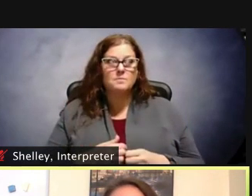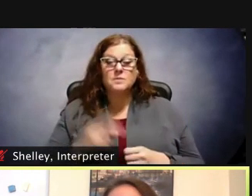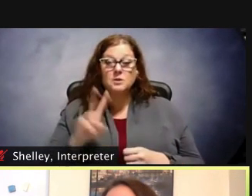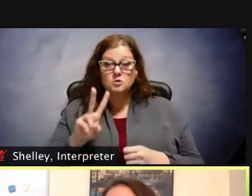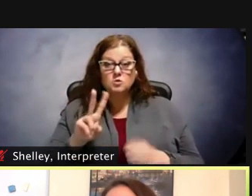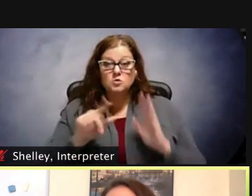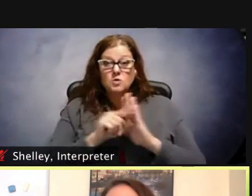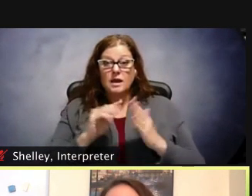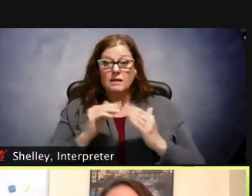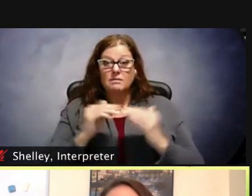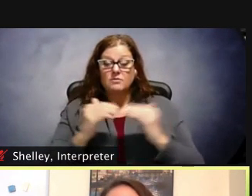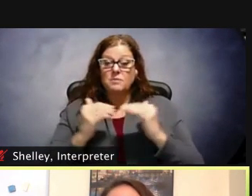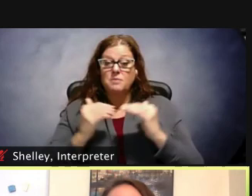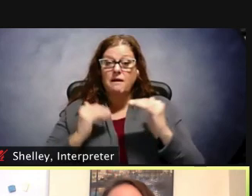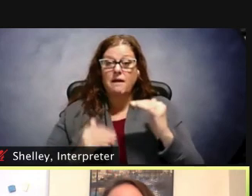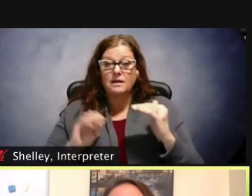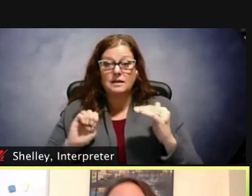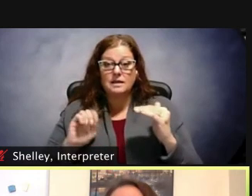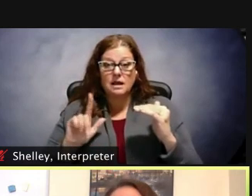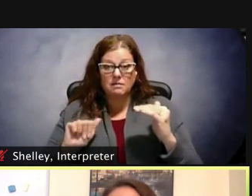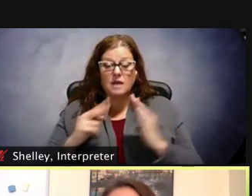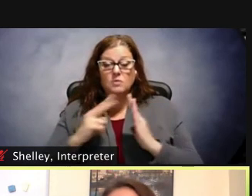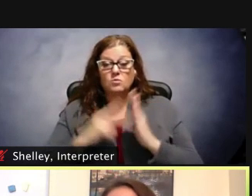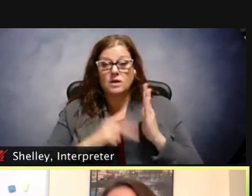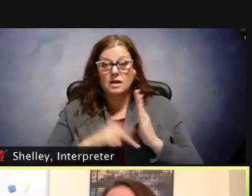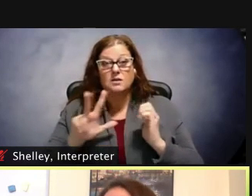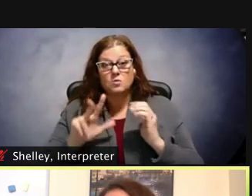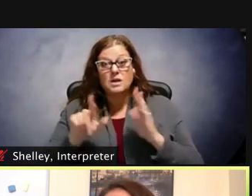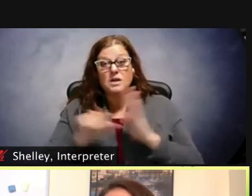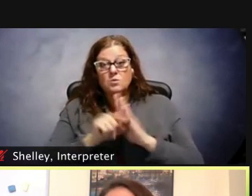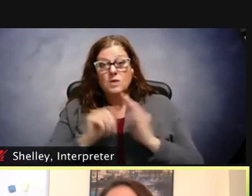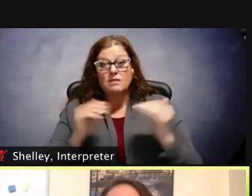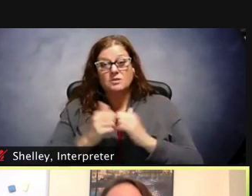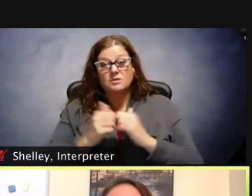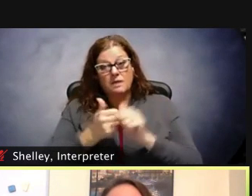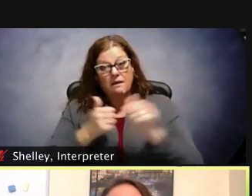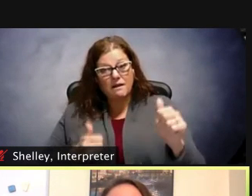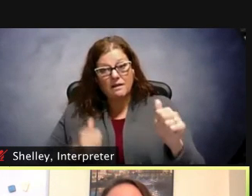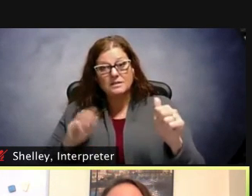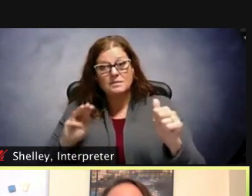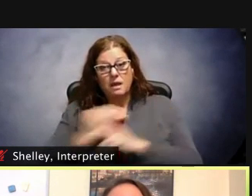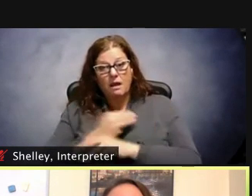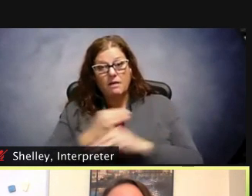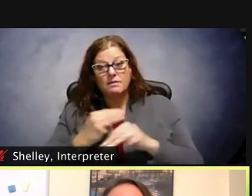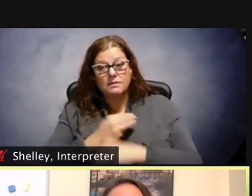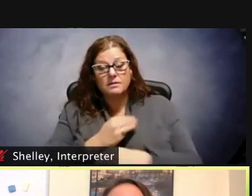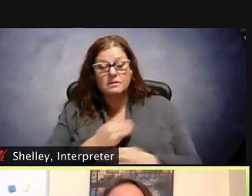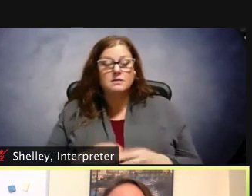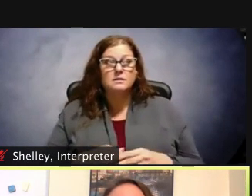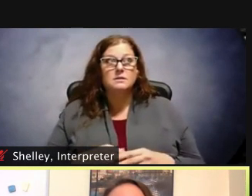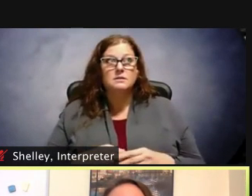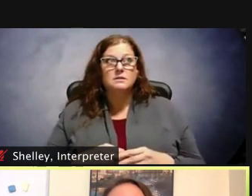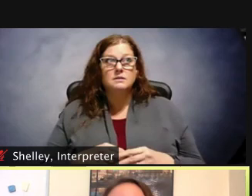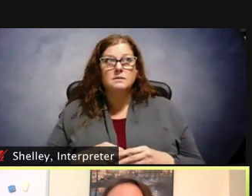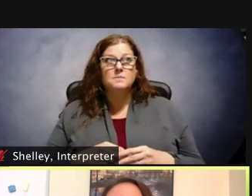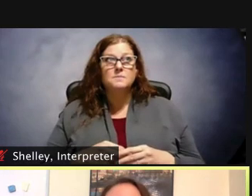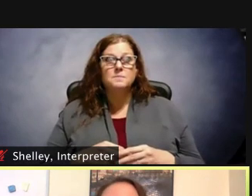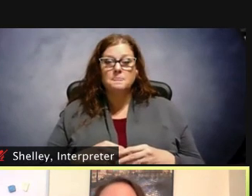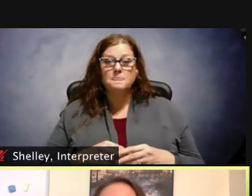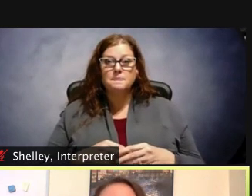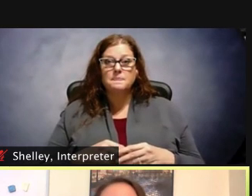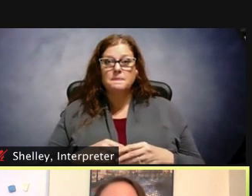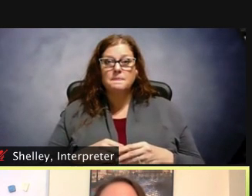behind in ELA and reading. Three grade levels behind in math. He was having some issues with